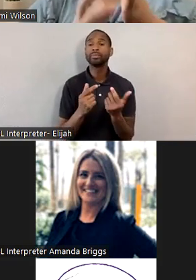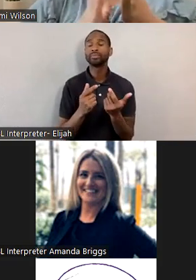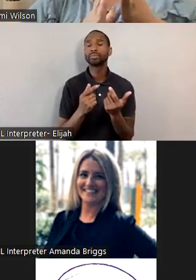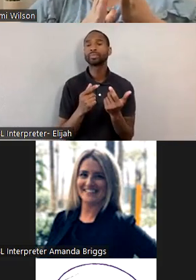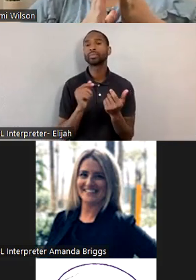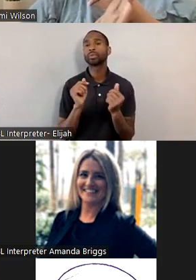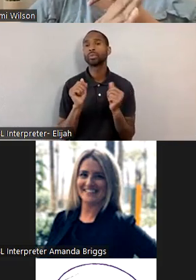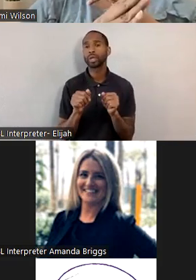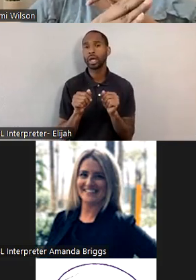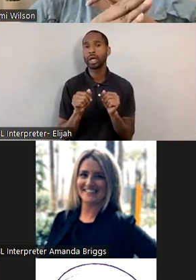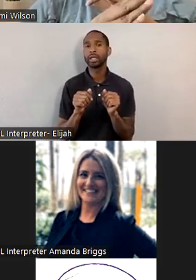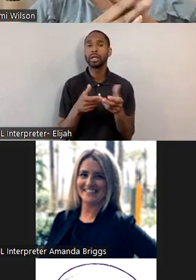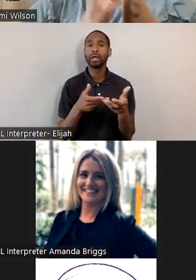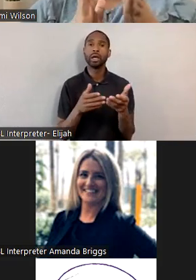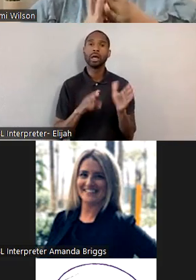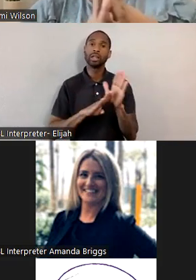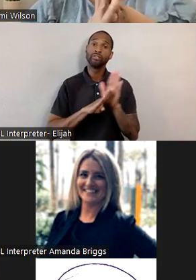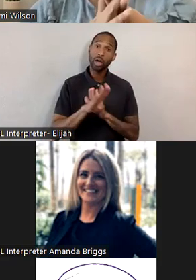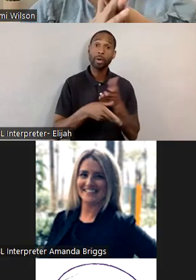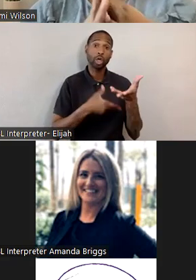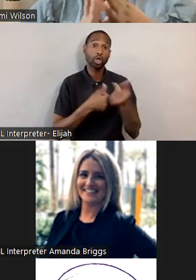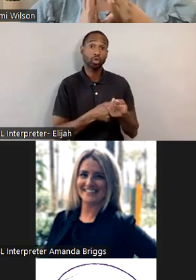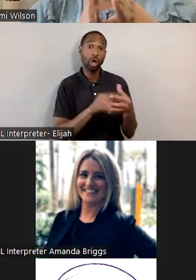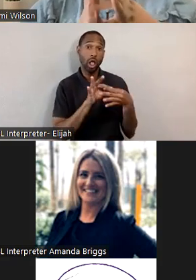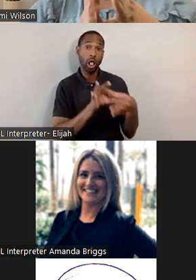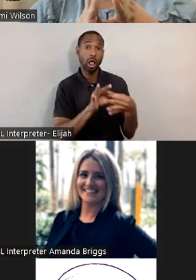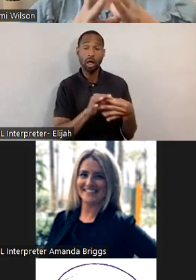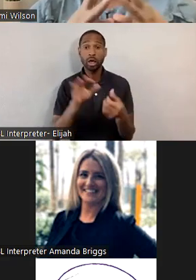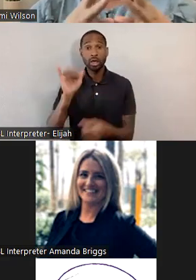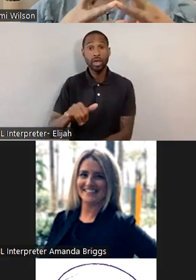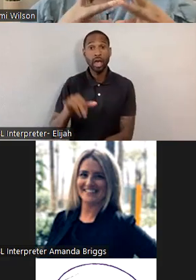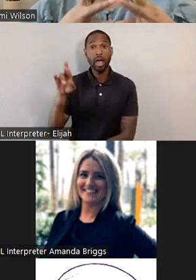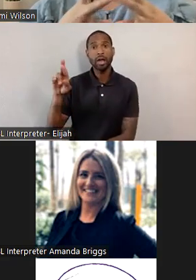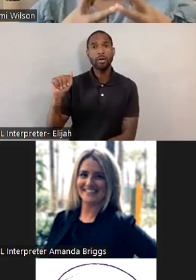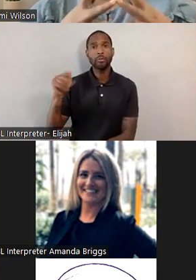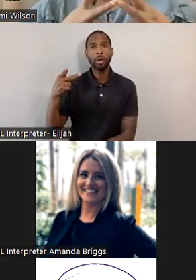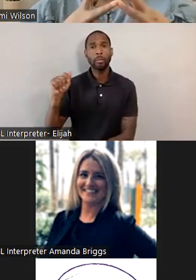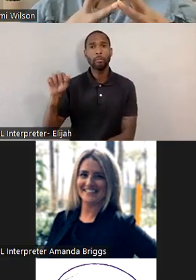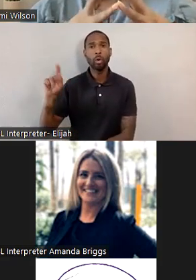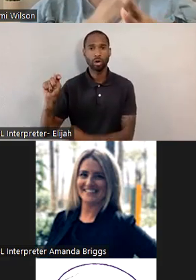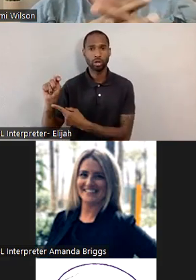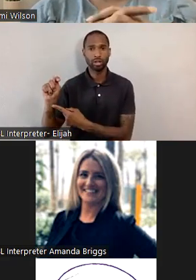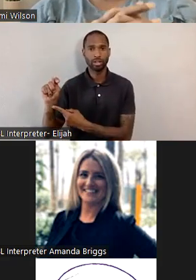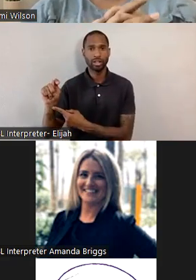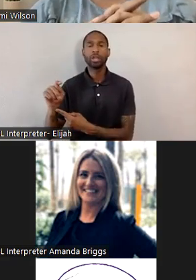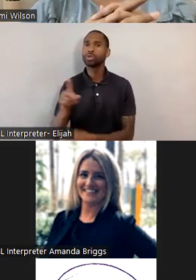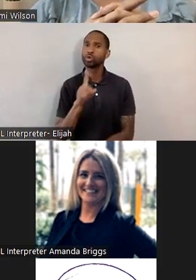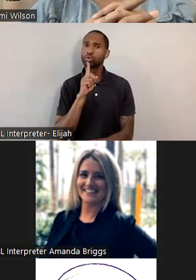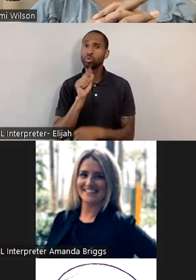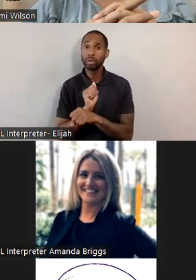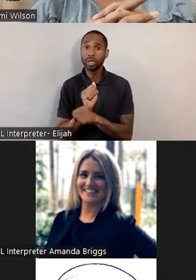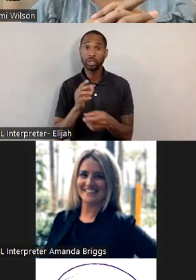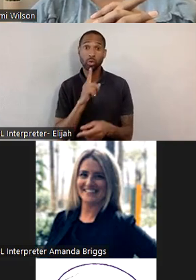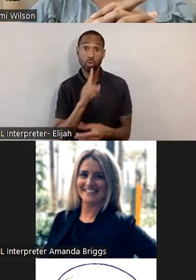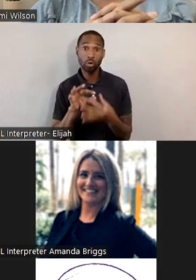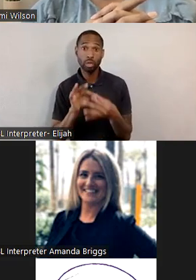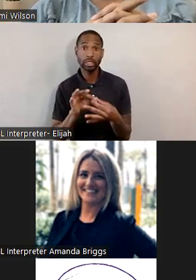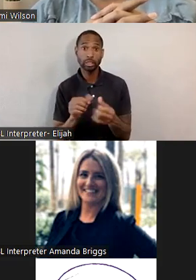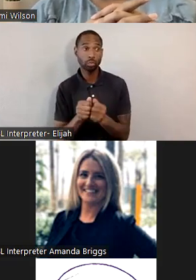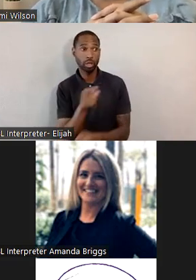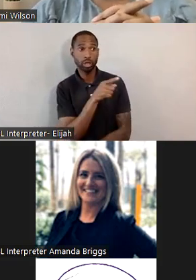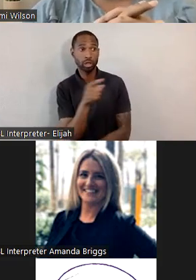trustworthy connections, that rapport, those real relationships with people who are